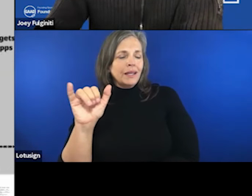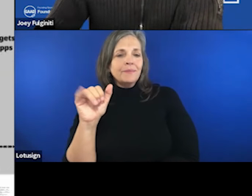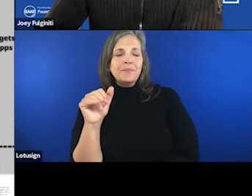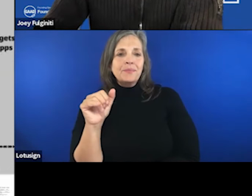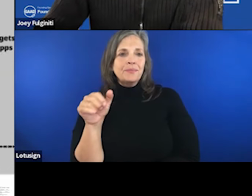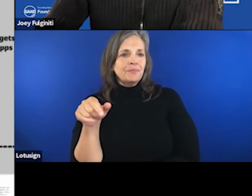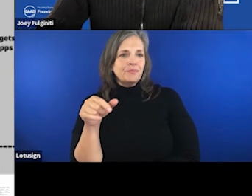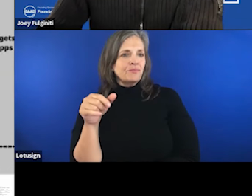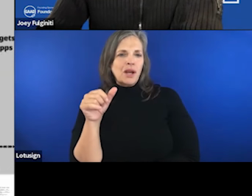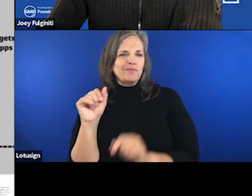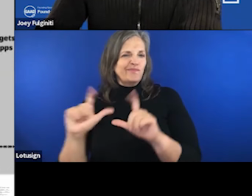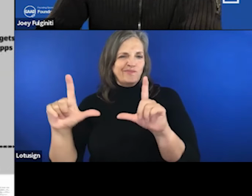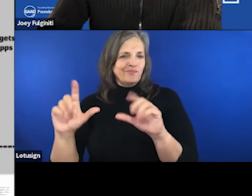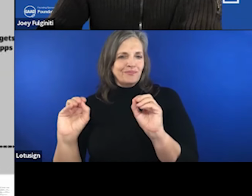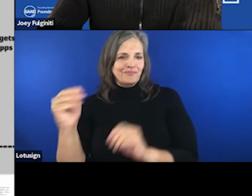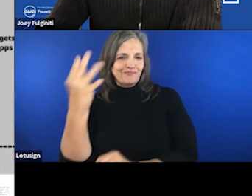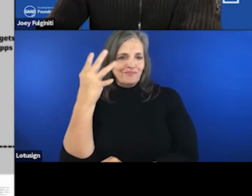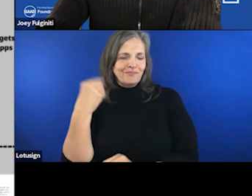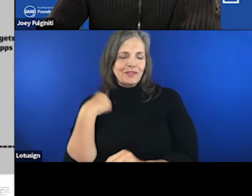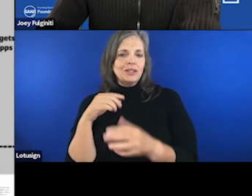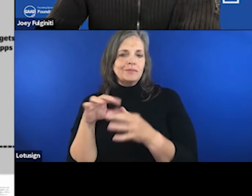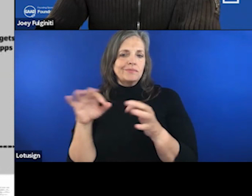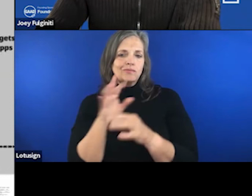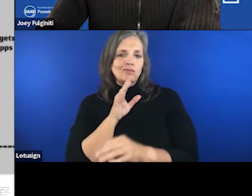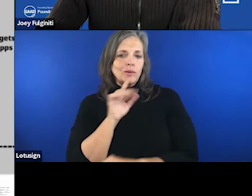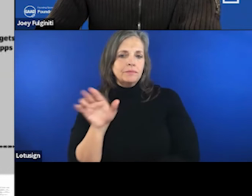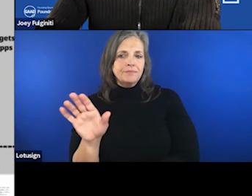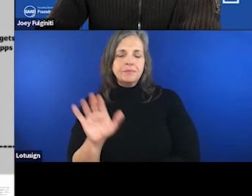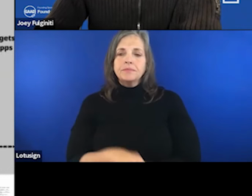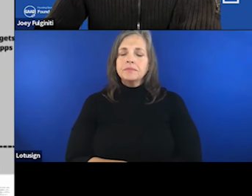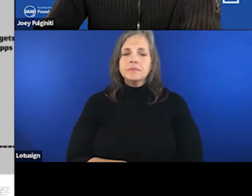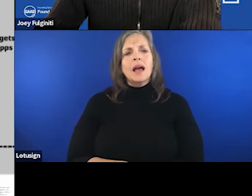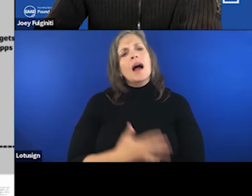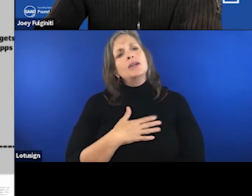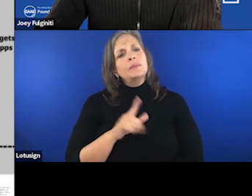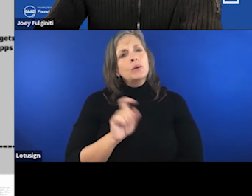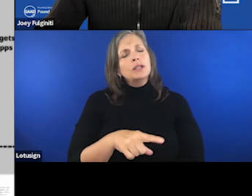uh I was just my question was just that you know thinking about elements deep early in the sprint